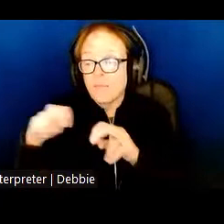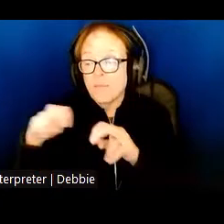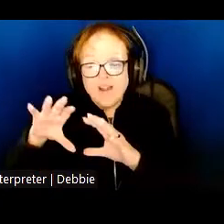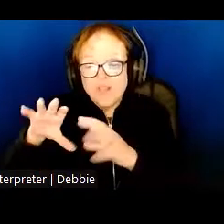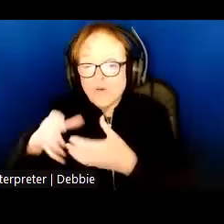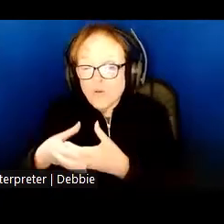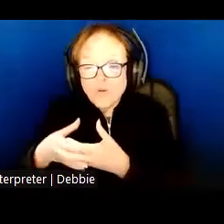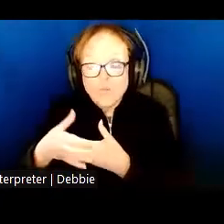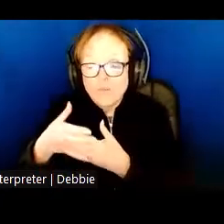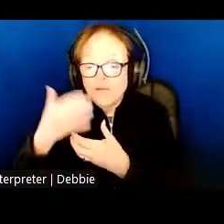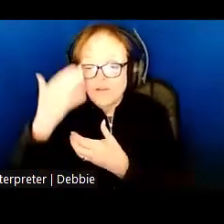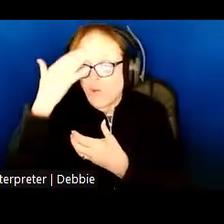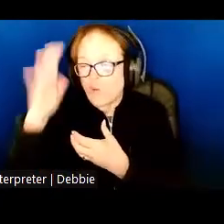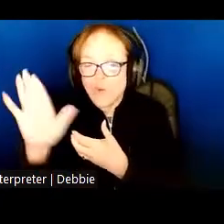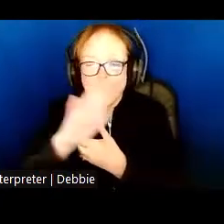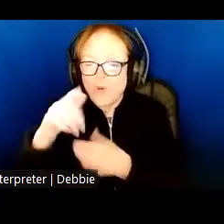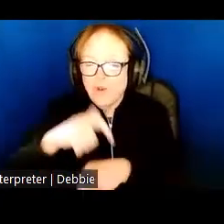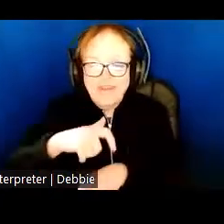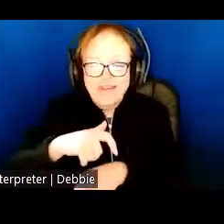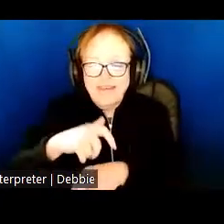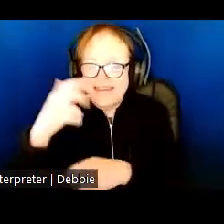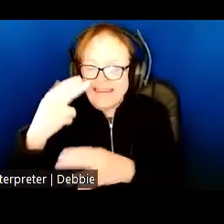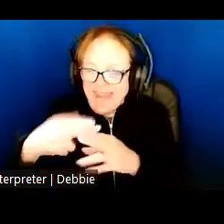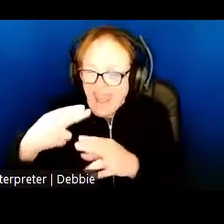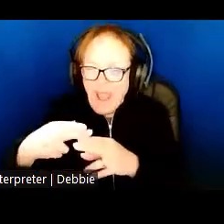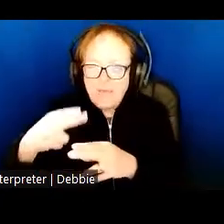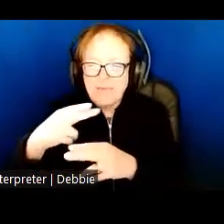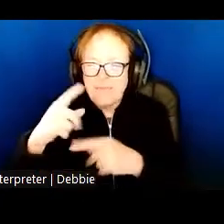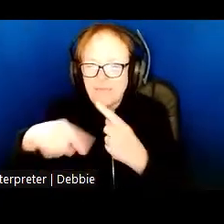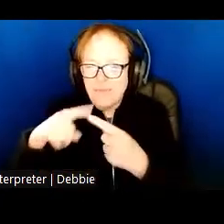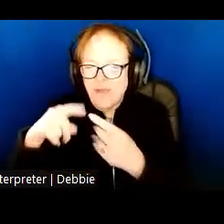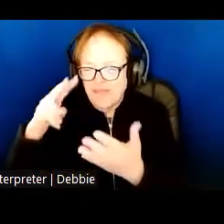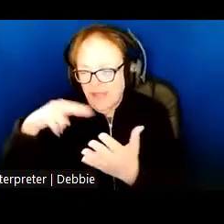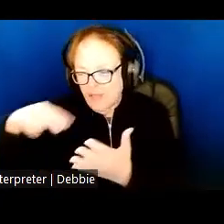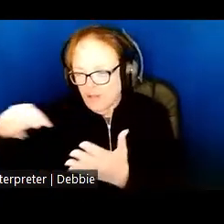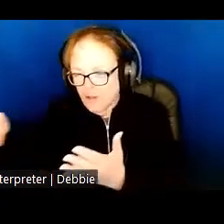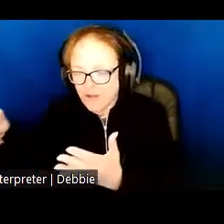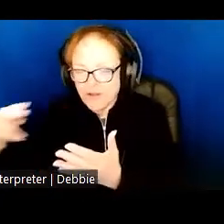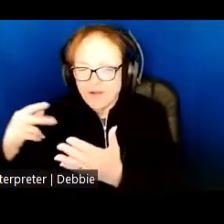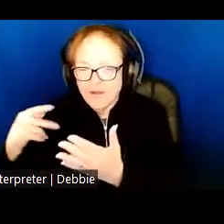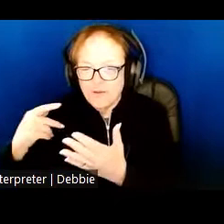reviewing the work. The anonymous review process helps ensure that panelists are not influenced